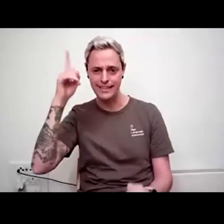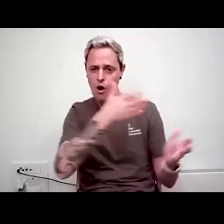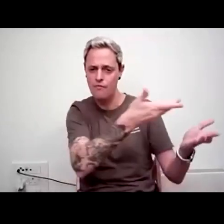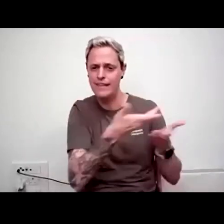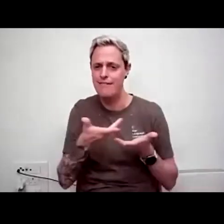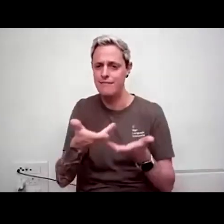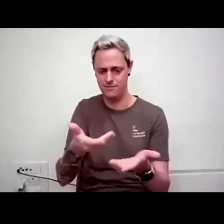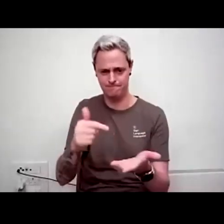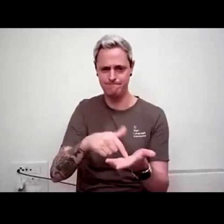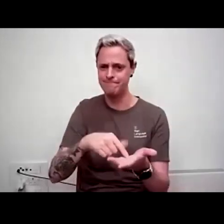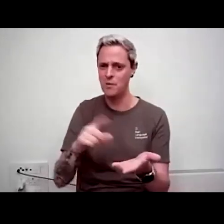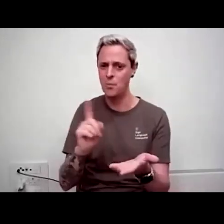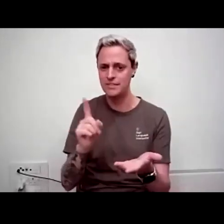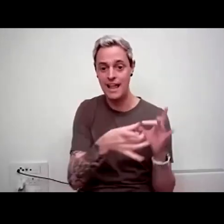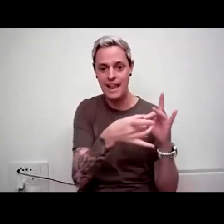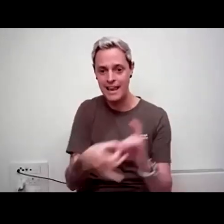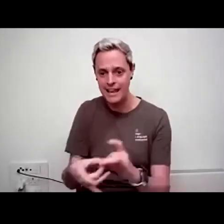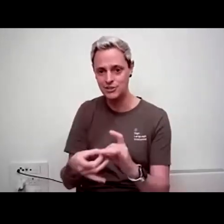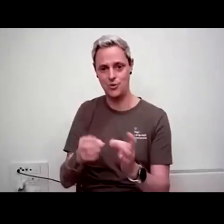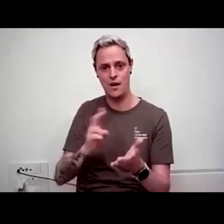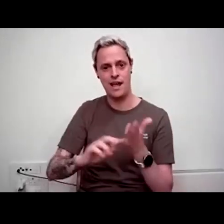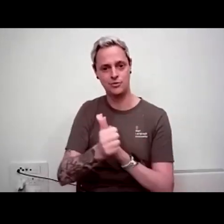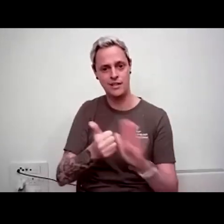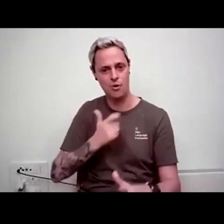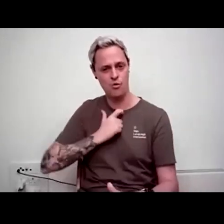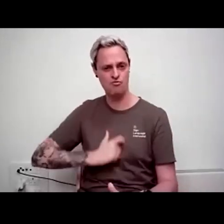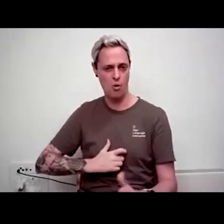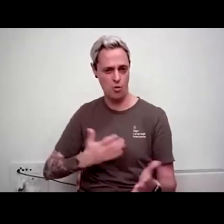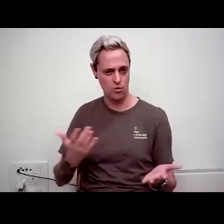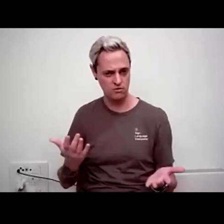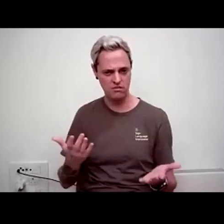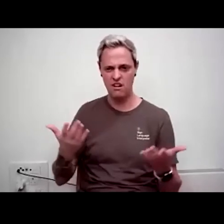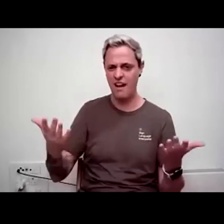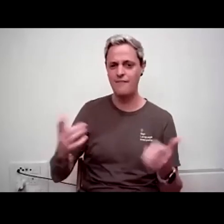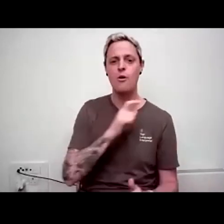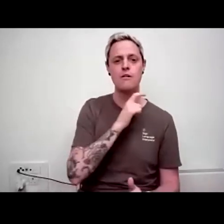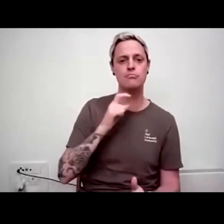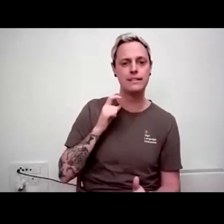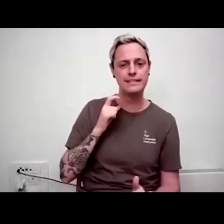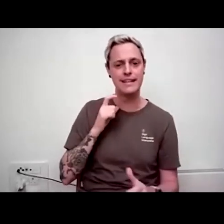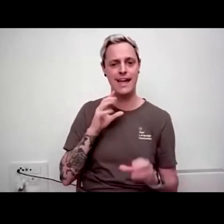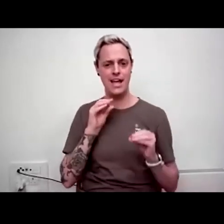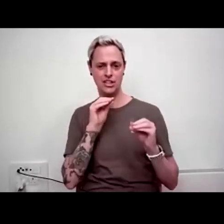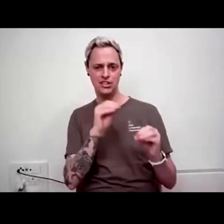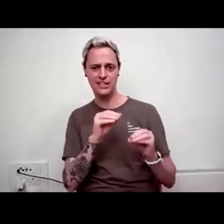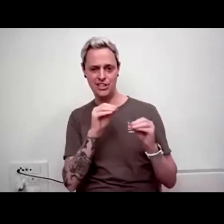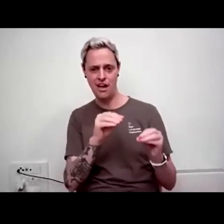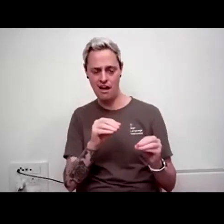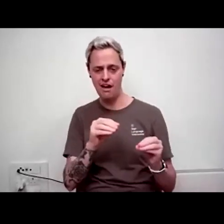they relate to natural talents and roles like priest, teacher, churchwarden musician,